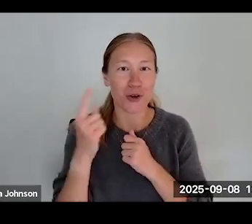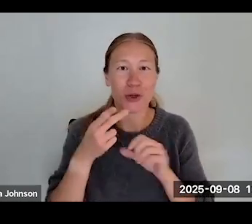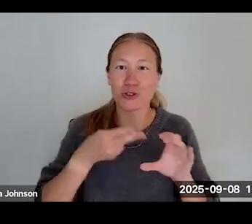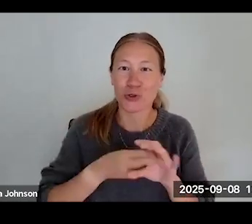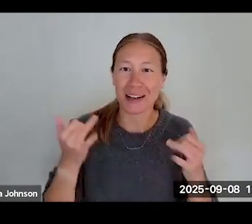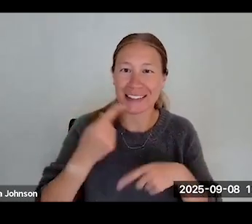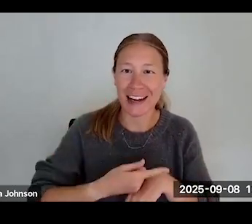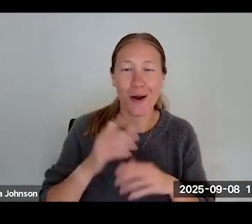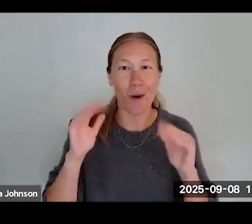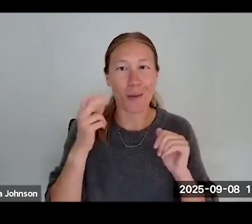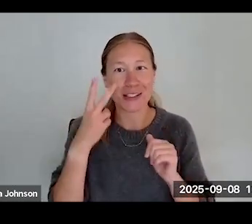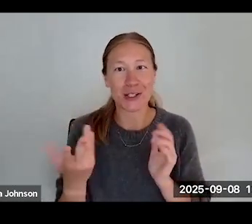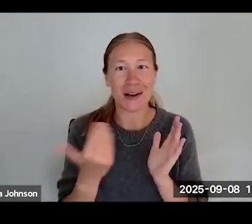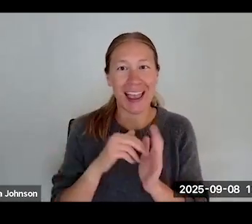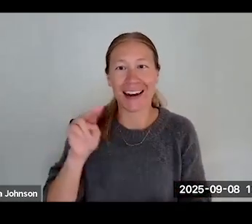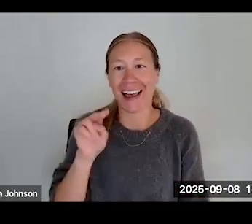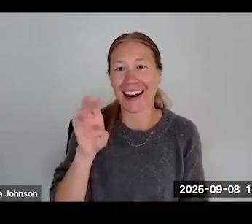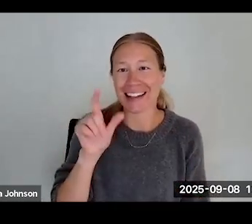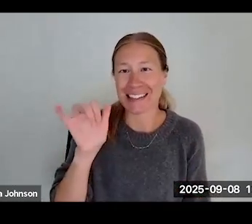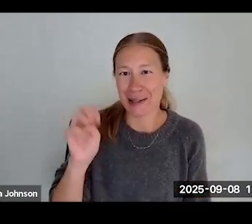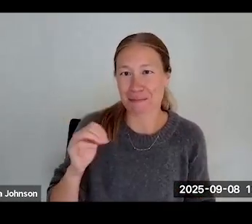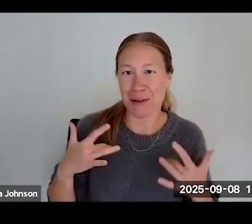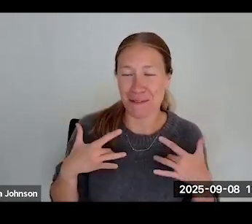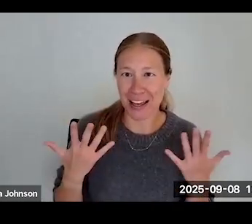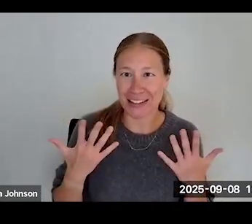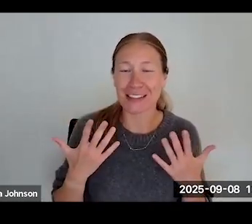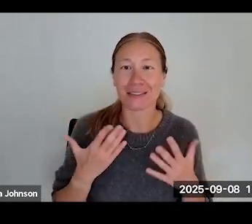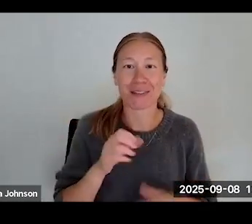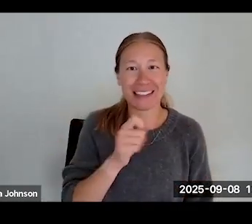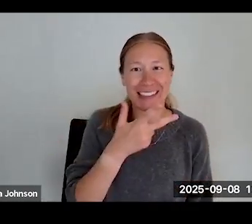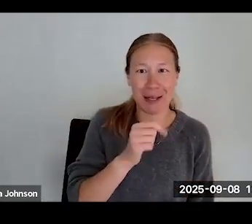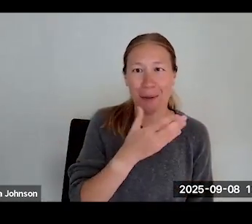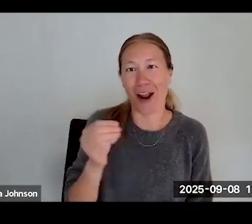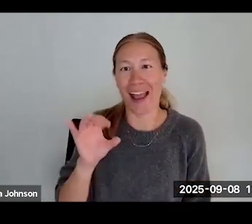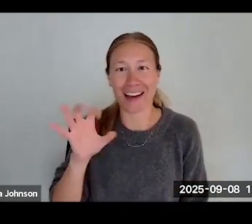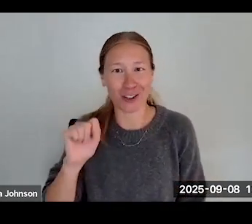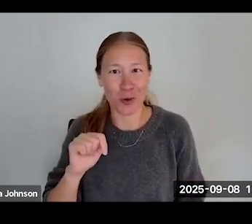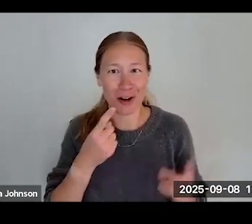and we hope to see you at some of our NDEAM events throughout September and October. Thanks, everyone.